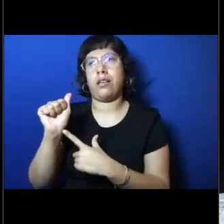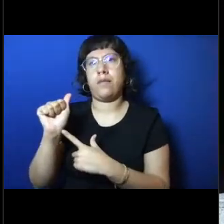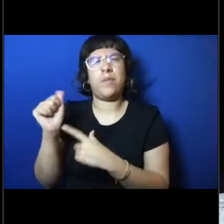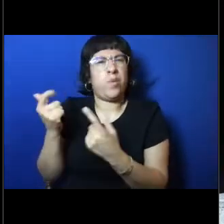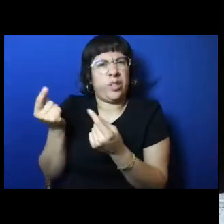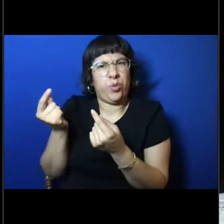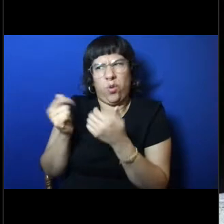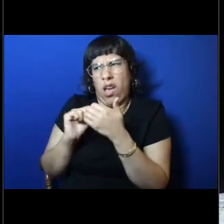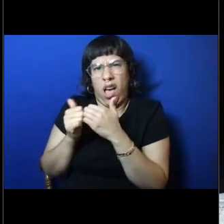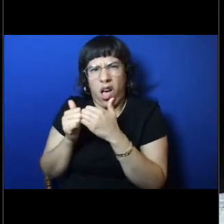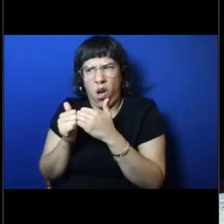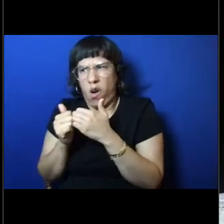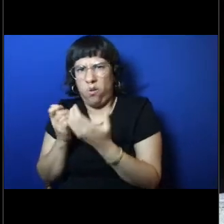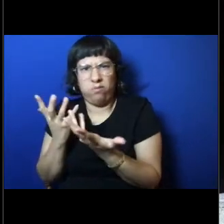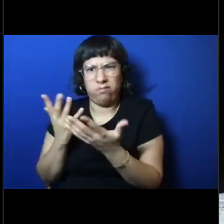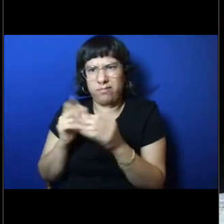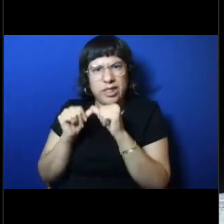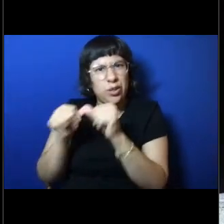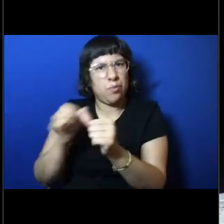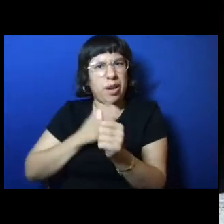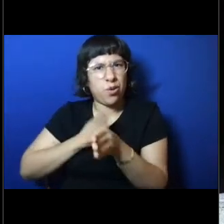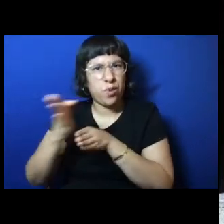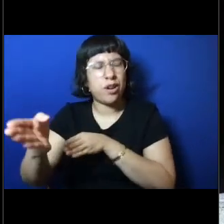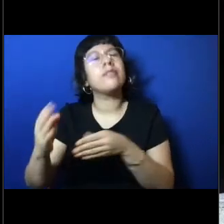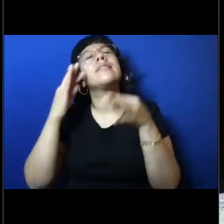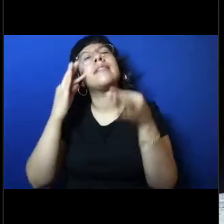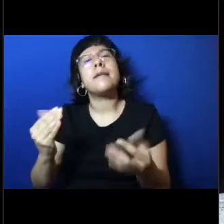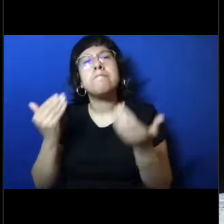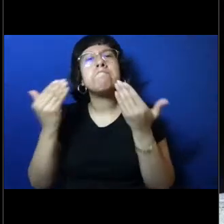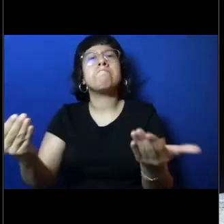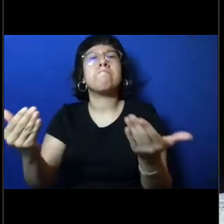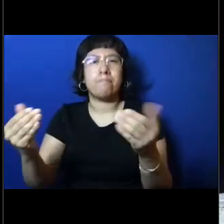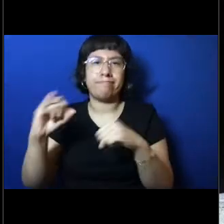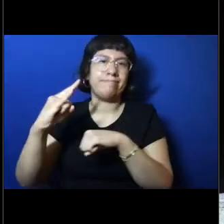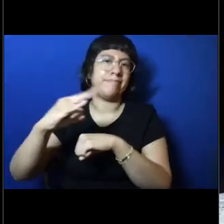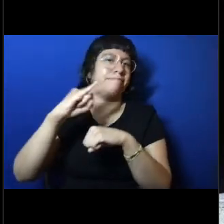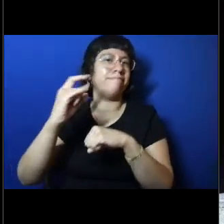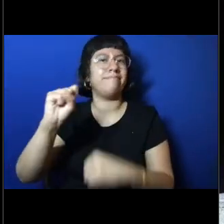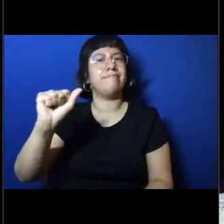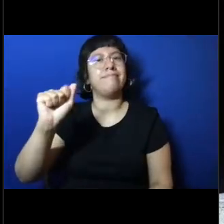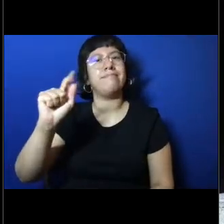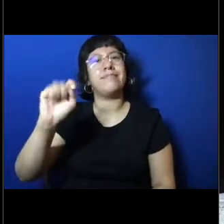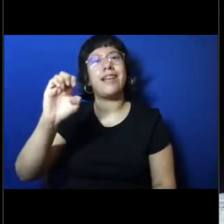and specifically weather satellites, and our customer at that time was NOAA. So NOAA and NASA have a very close collaboration